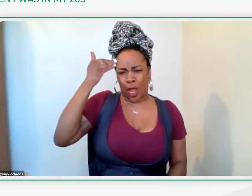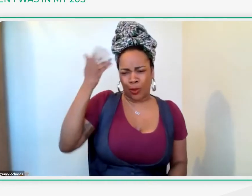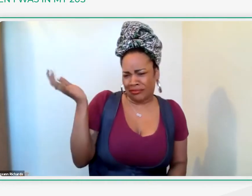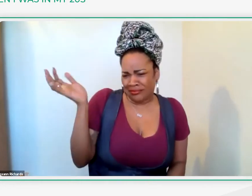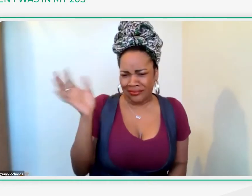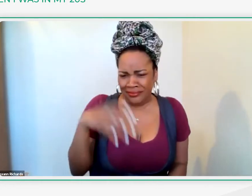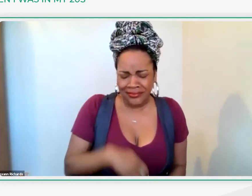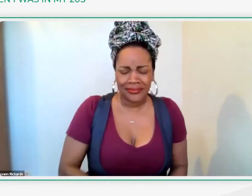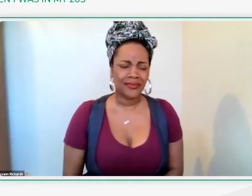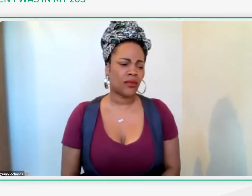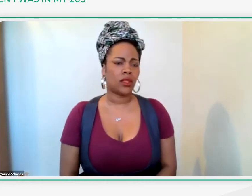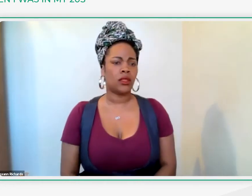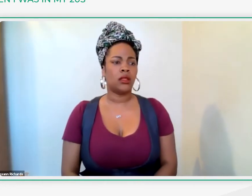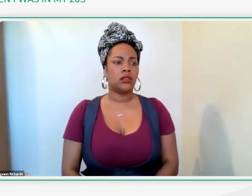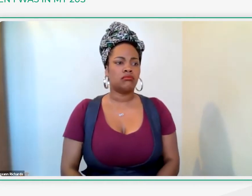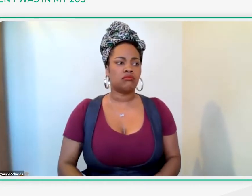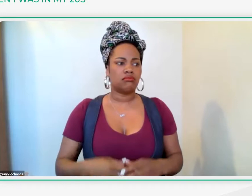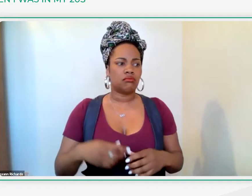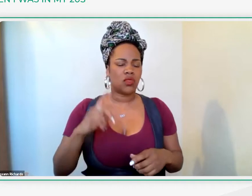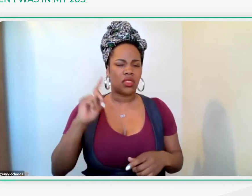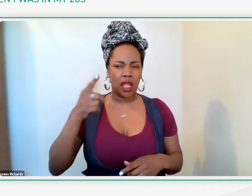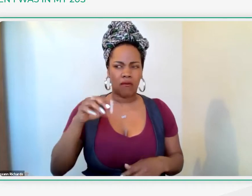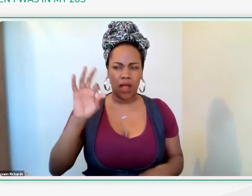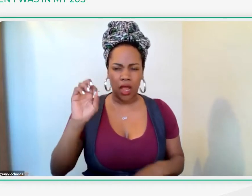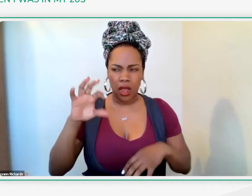I didn't think I truly needed to know anything about it.